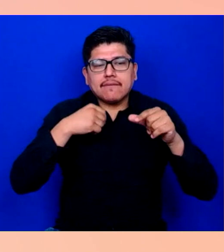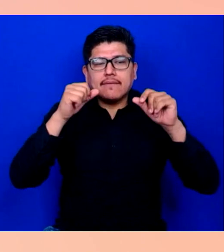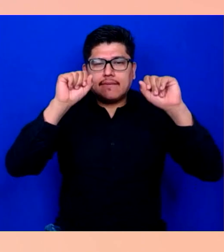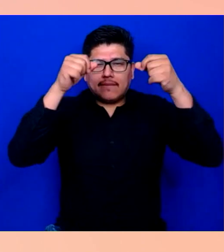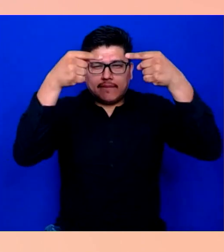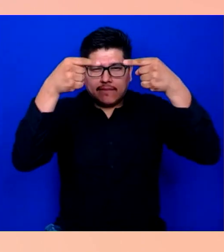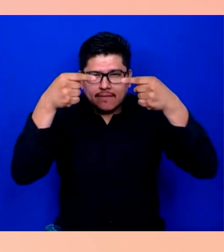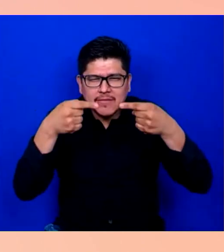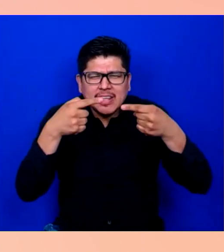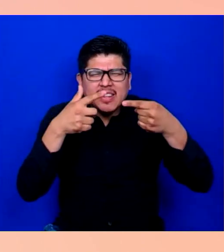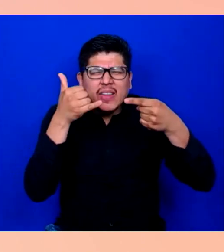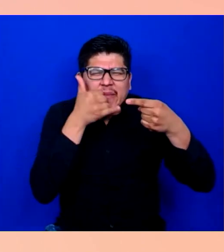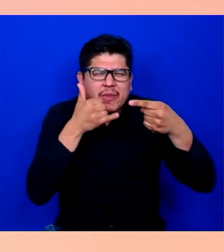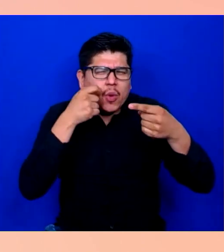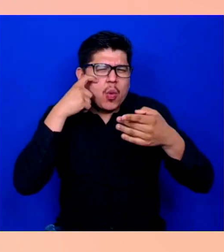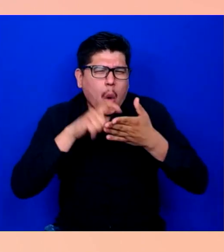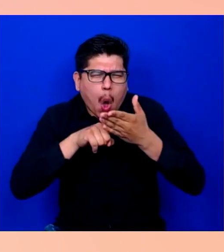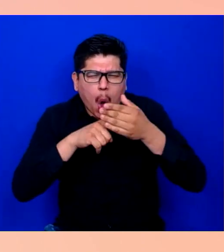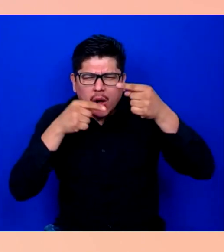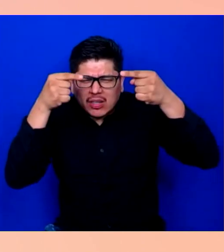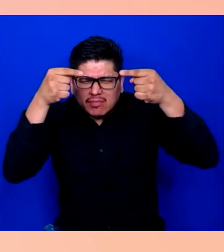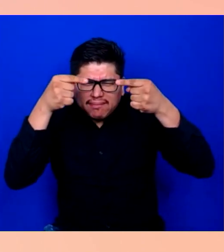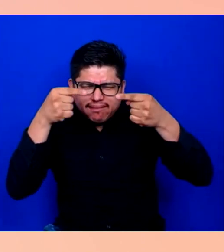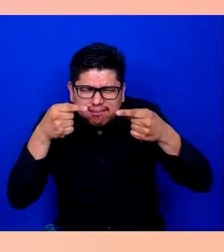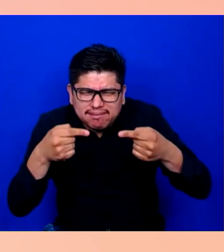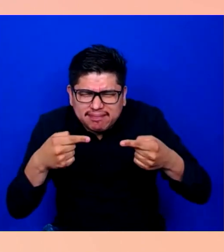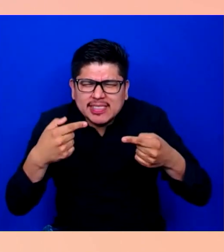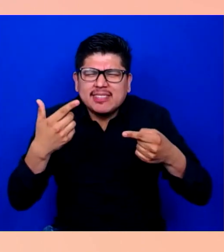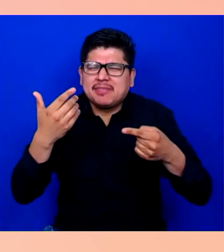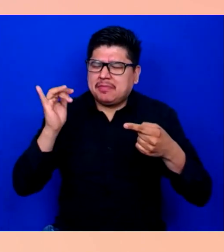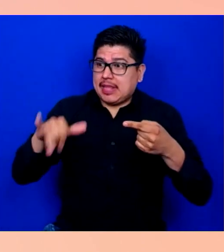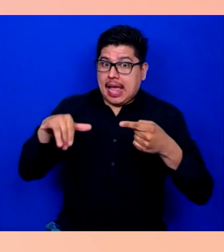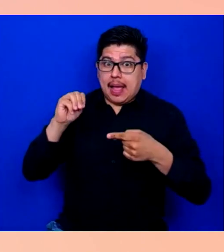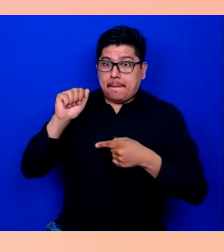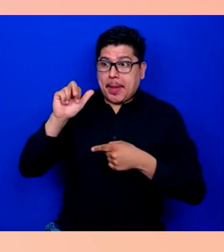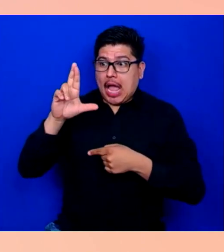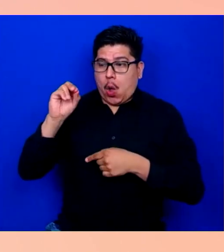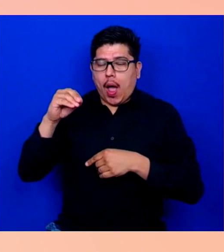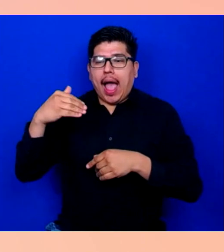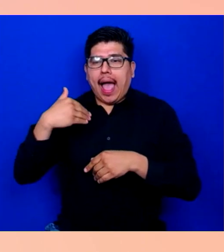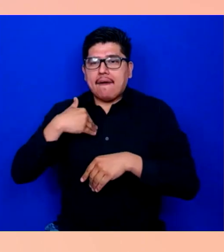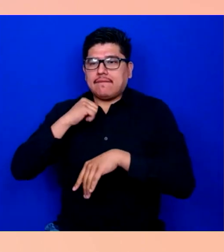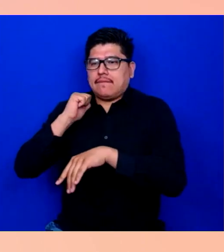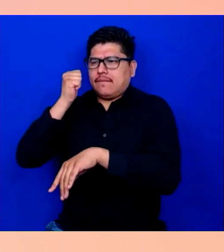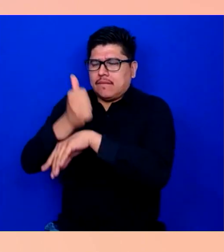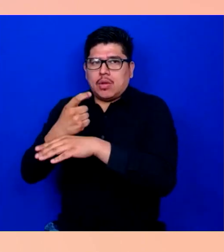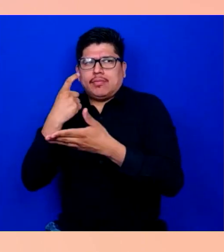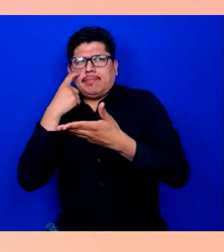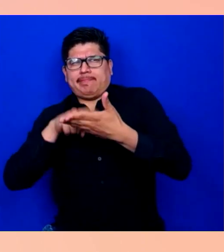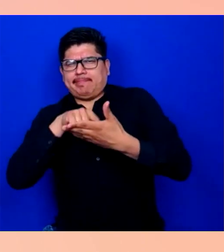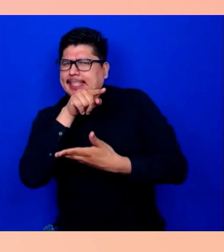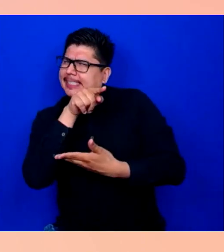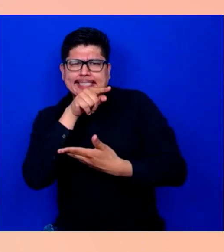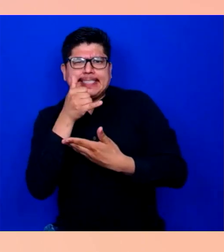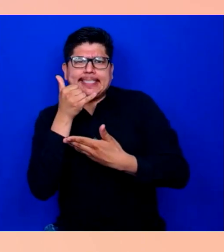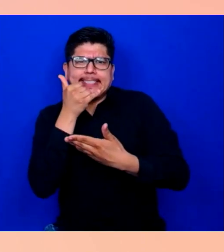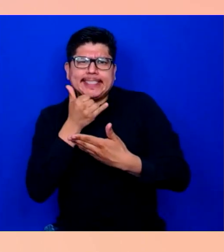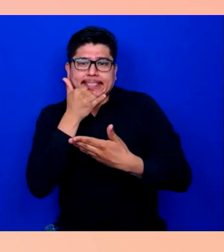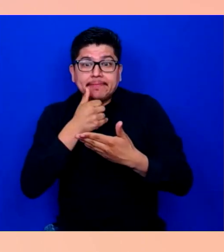Luckily, I've mapped a macro to it, show error window. Who on my team wrote this?